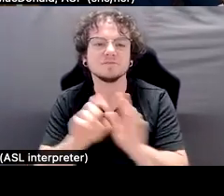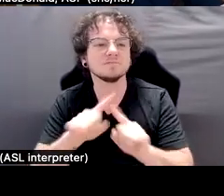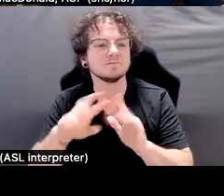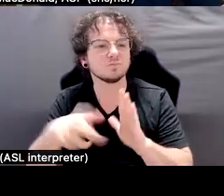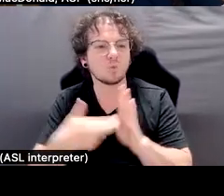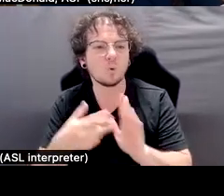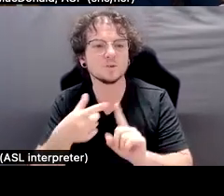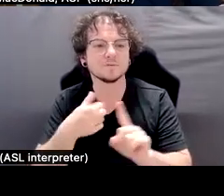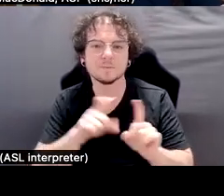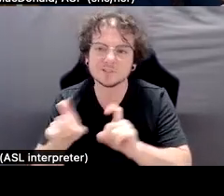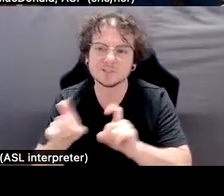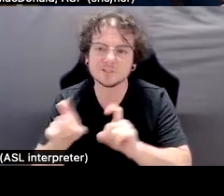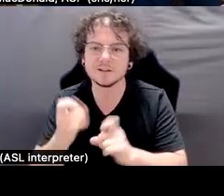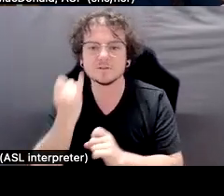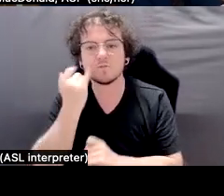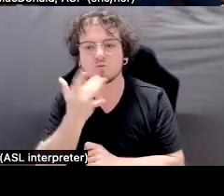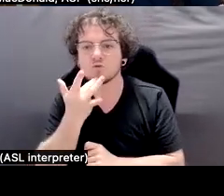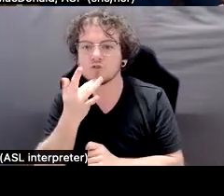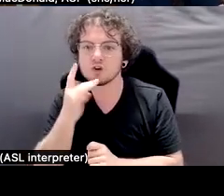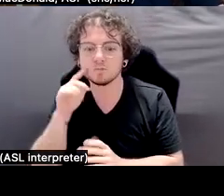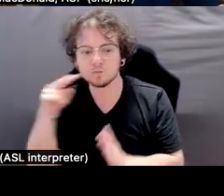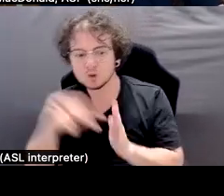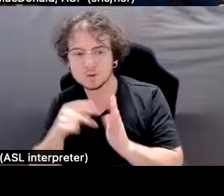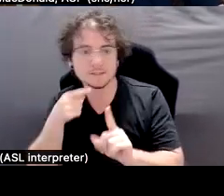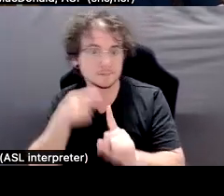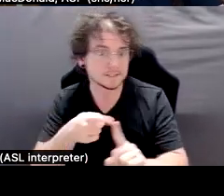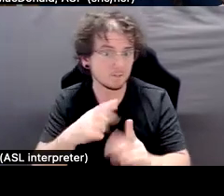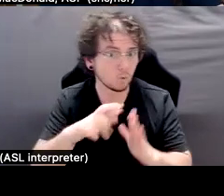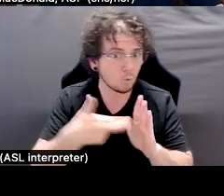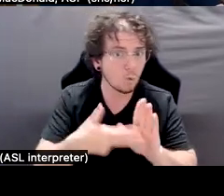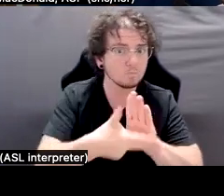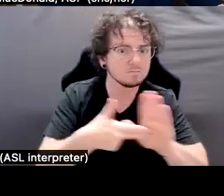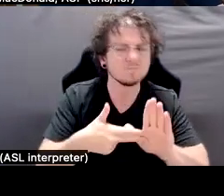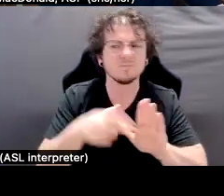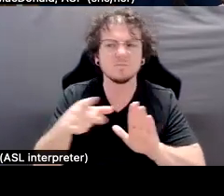you'd like to look at a specific role, you can open up the full report. But for now,